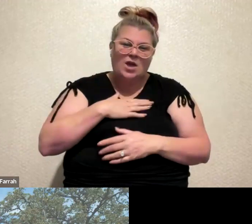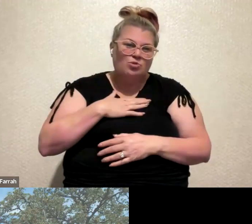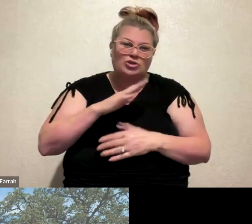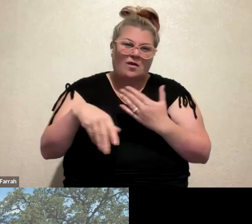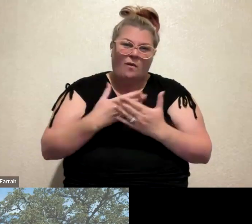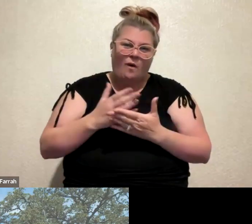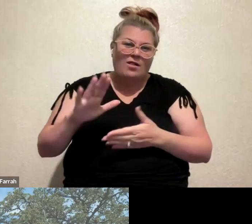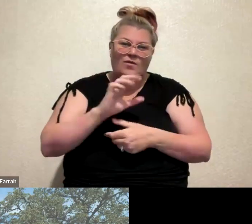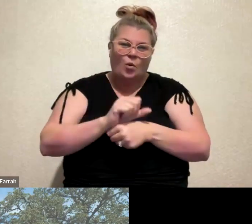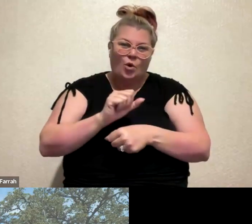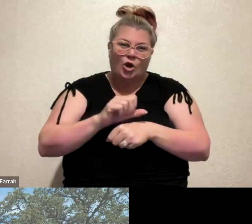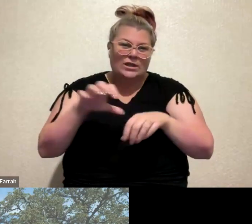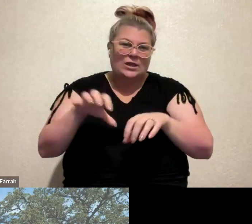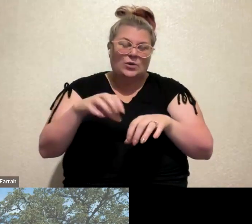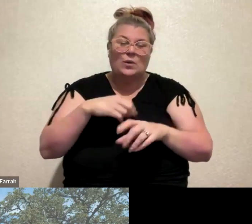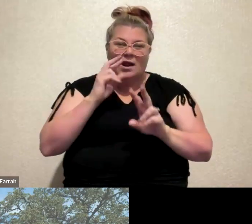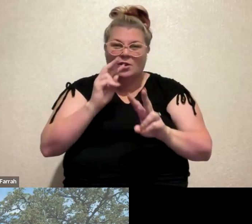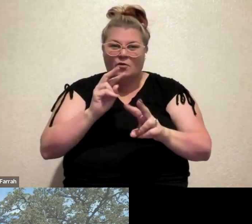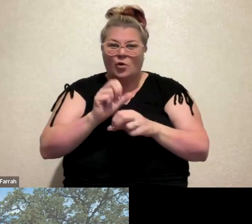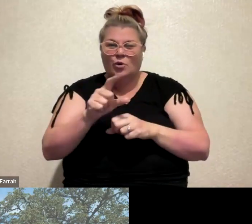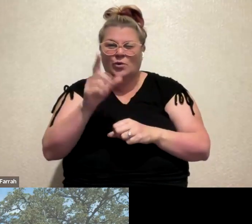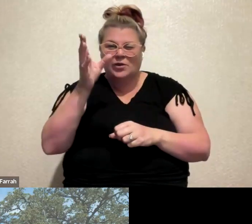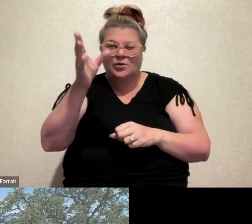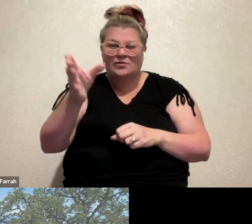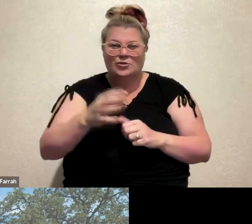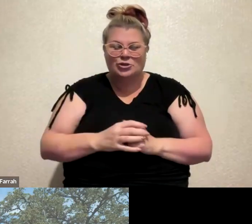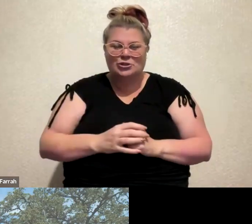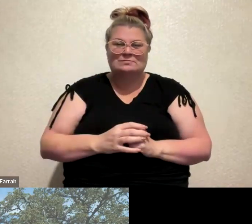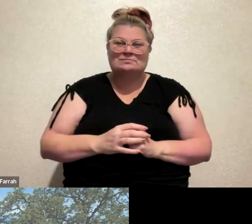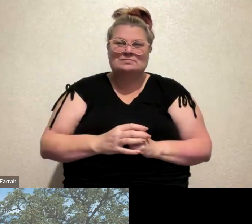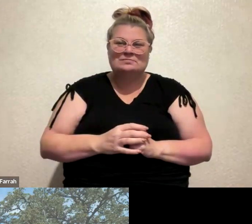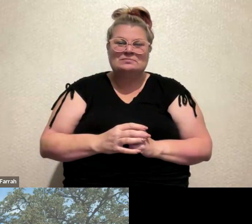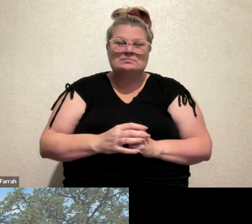that you folks do, and I look forward to working with you in the future. Thank you so much. And